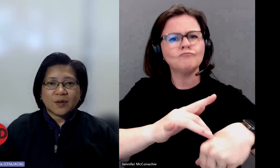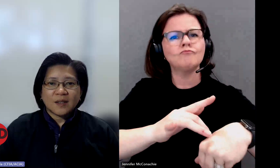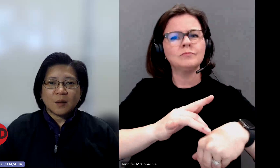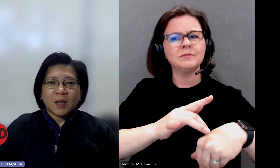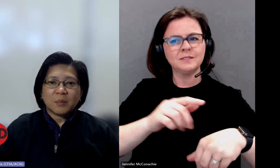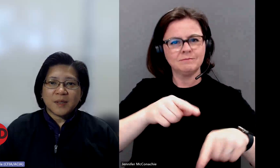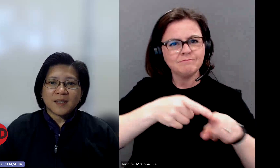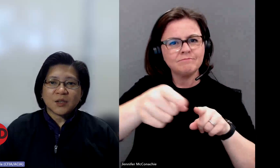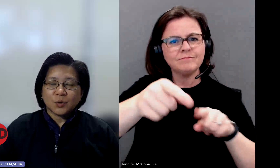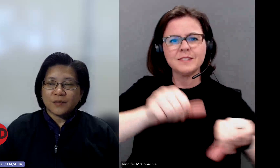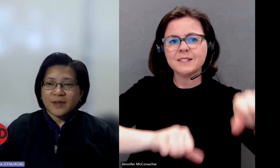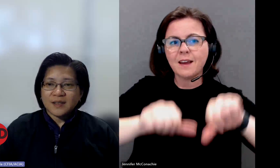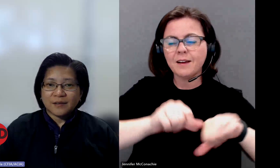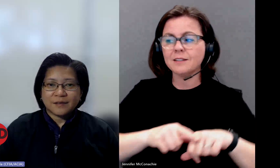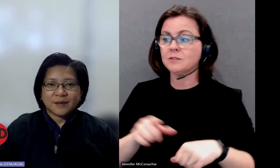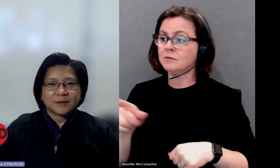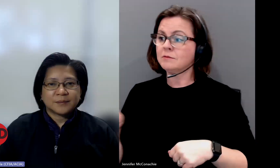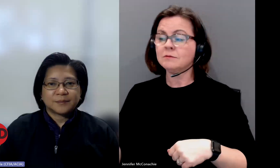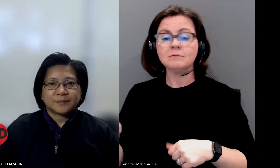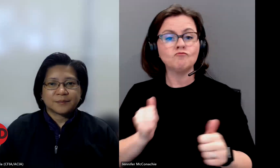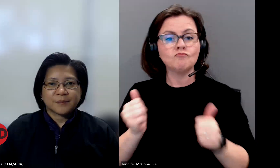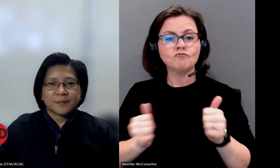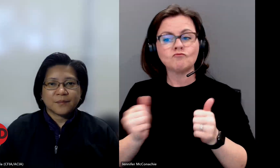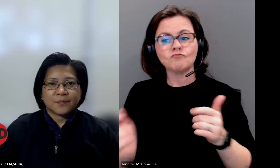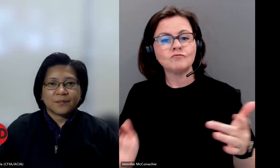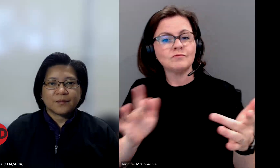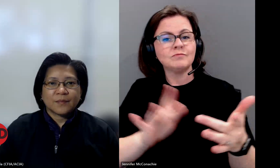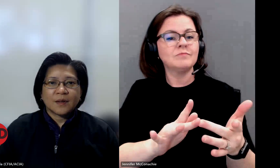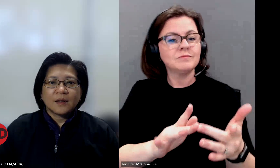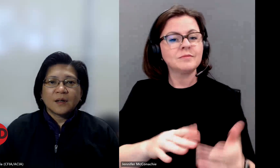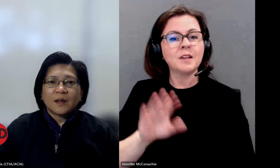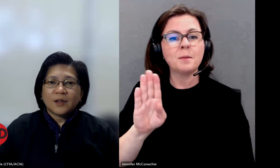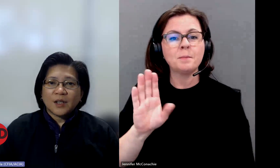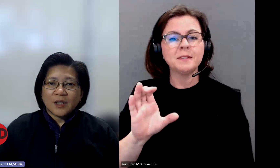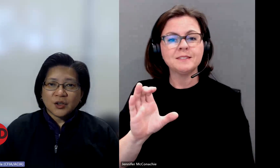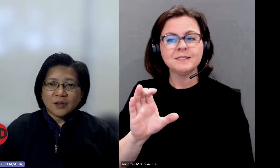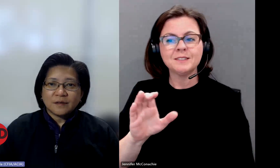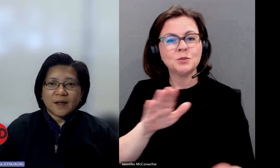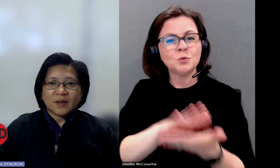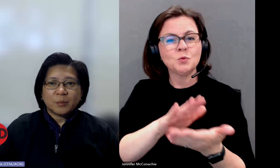in science, and so reached out to the nearby BC School for the Deaf.